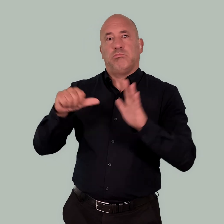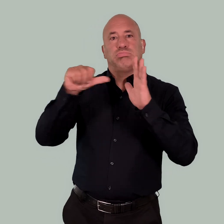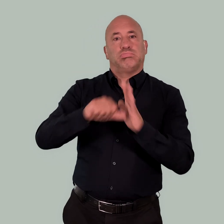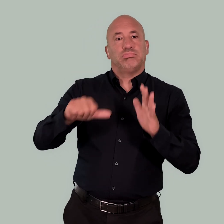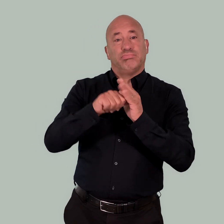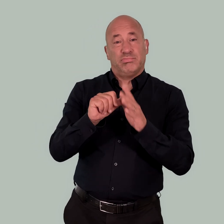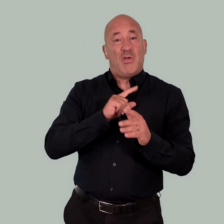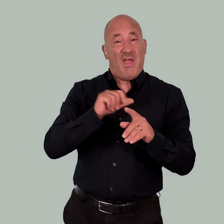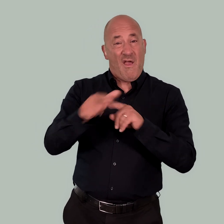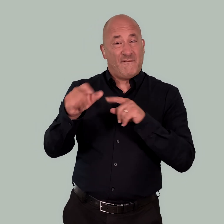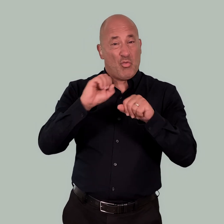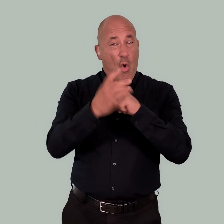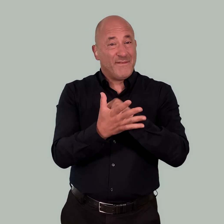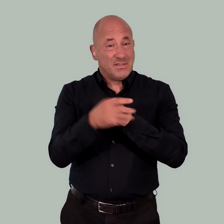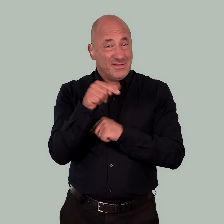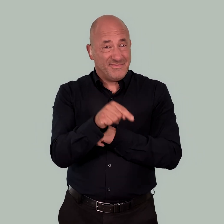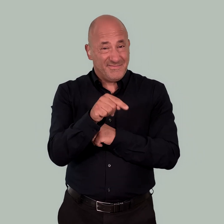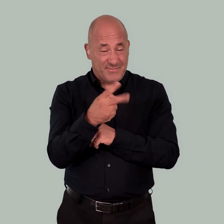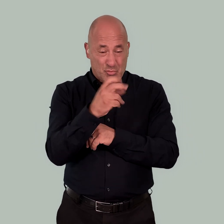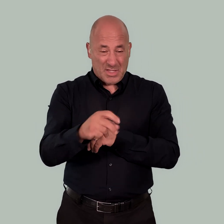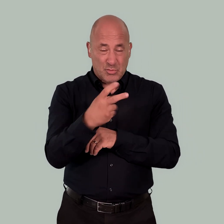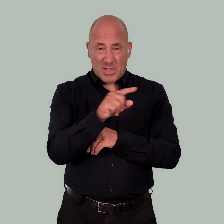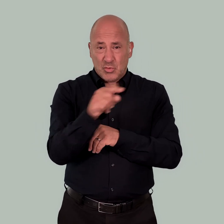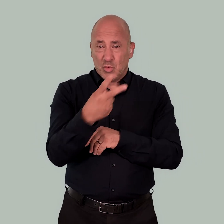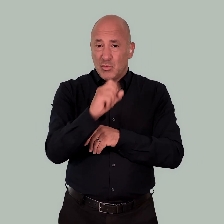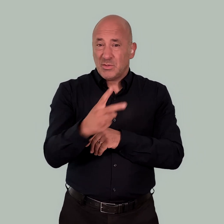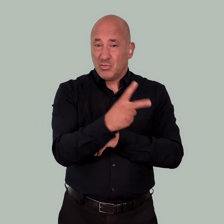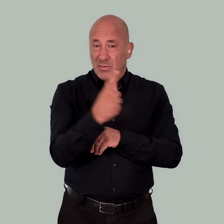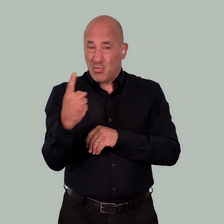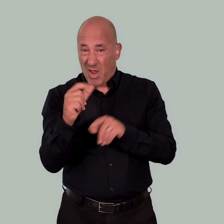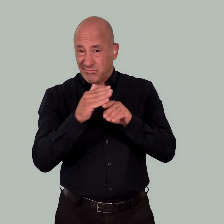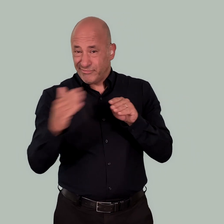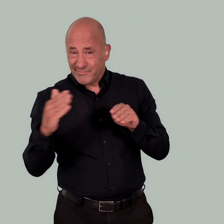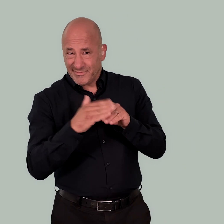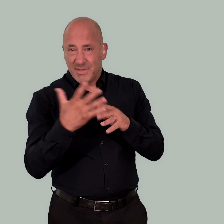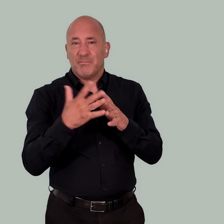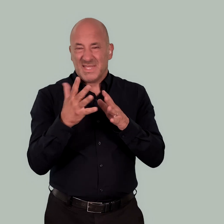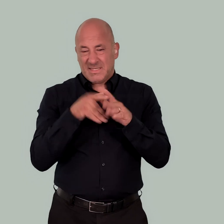following the COVID-19 pandemic from 2020-21,